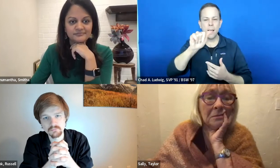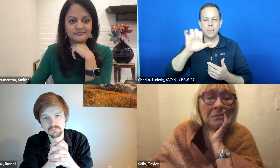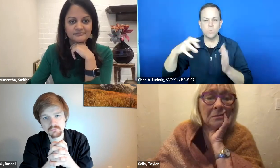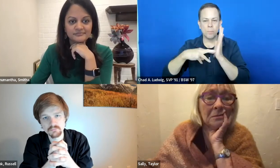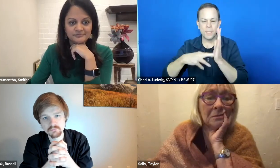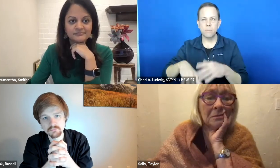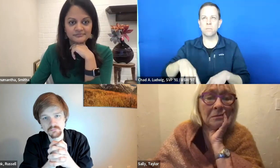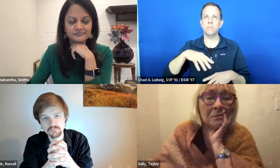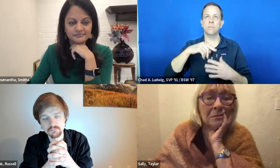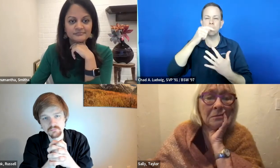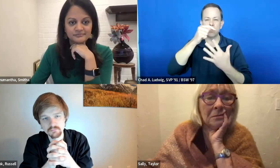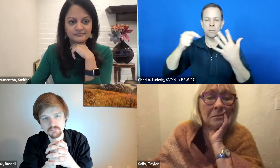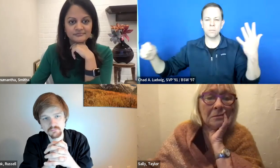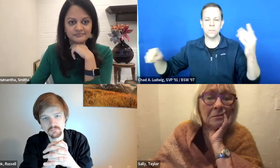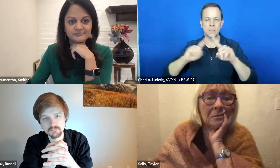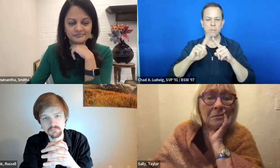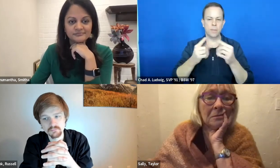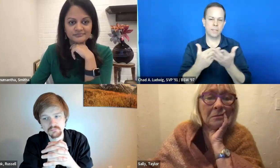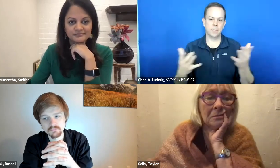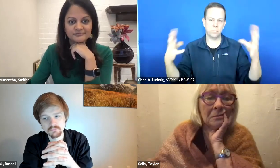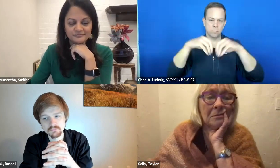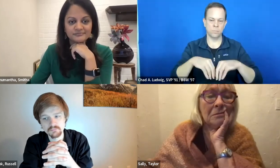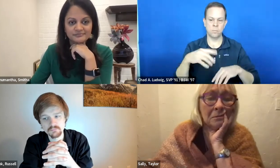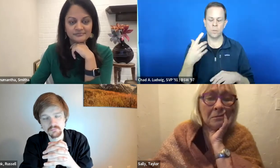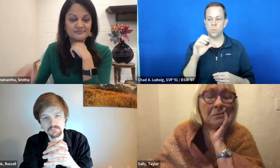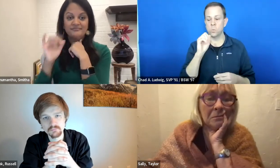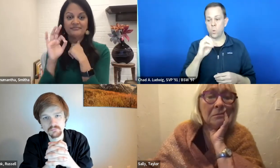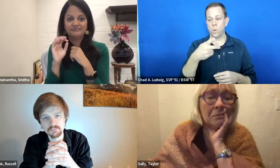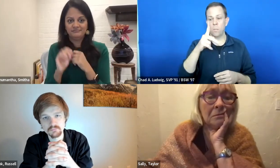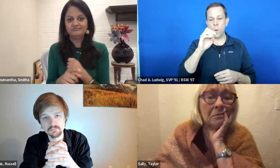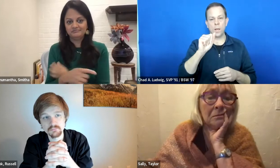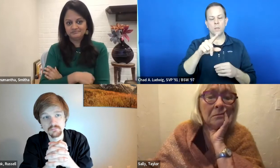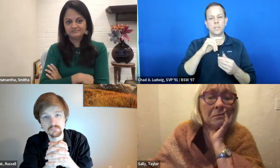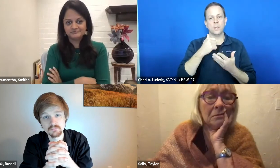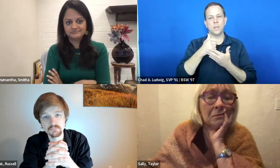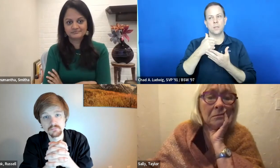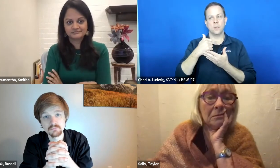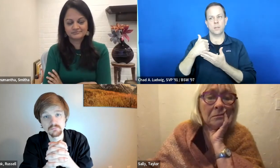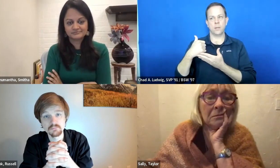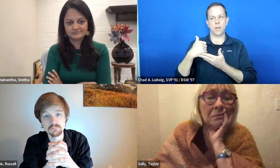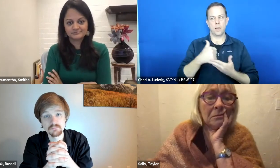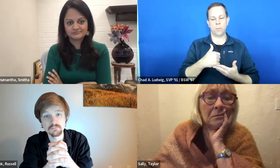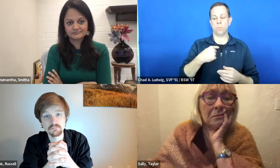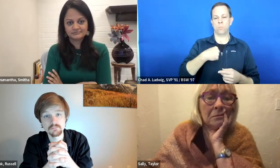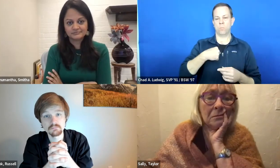You know, there are lots of different things of what it can represent, so it can represent a lot of different things that you can do to support your family member,